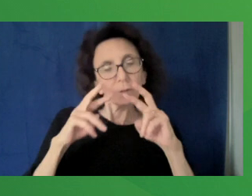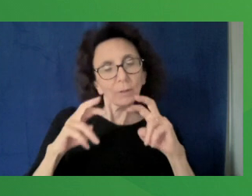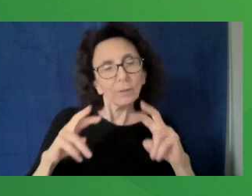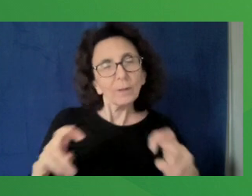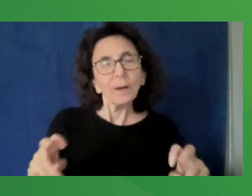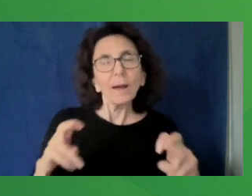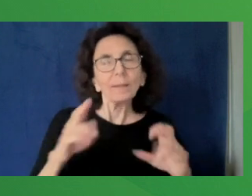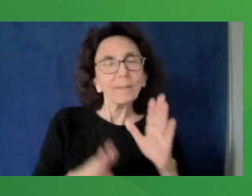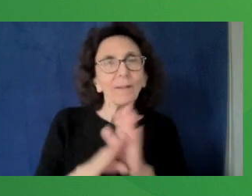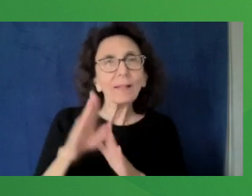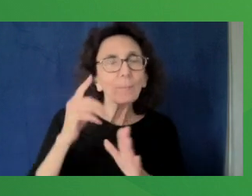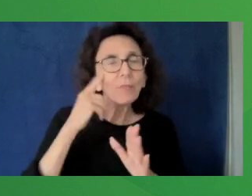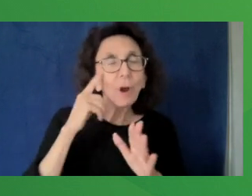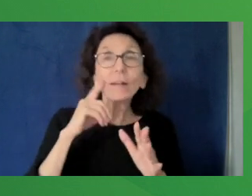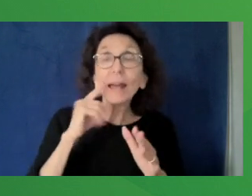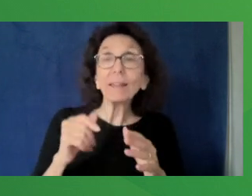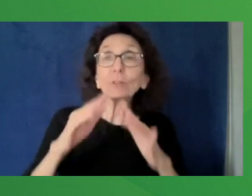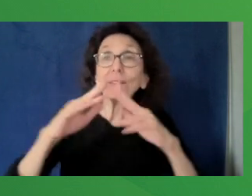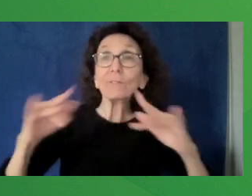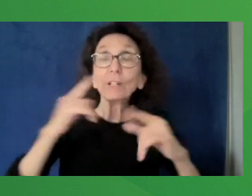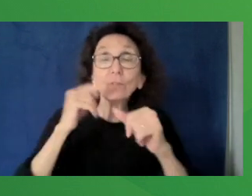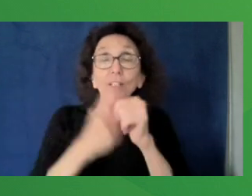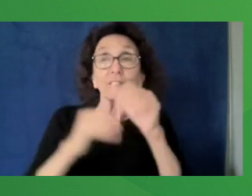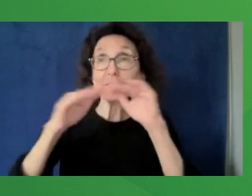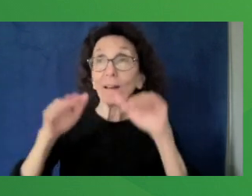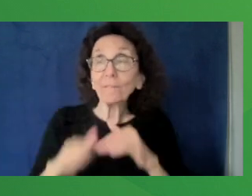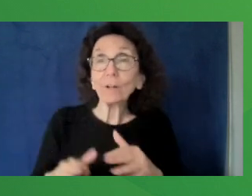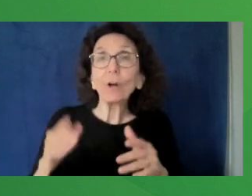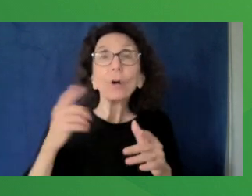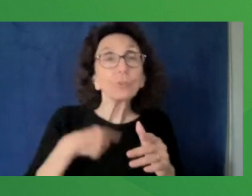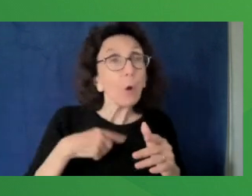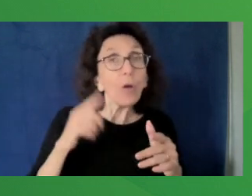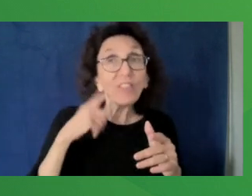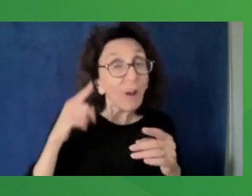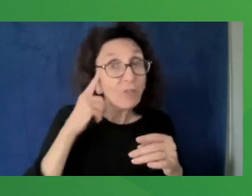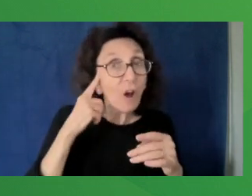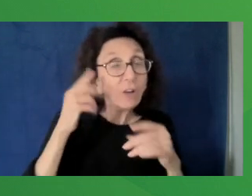of thought, which was relatively ahead of their grade level, being that they were initially